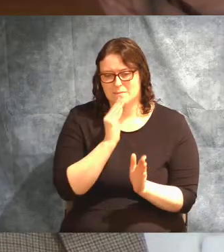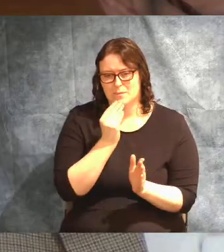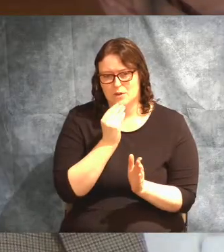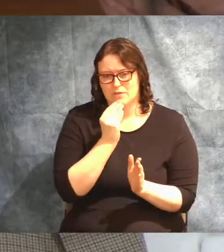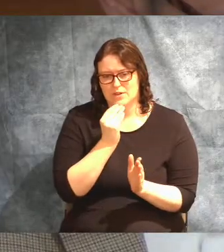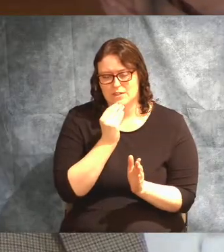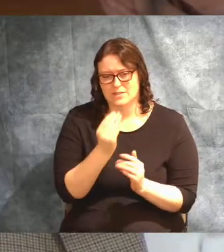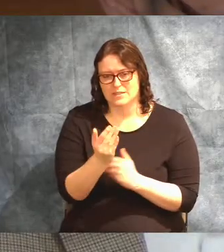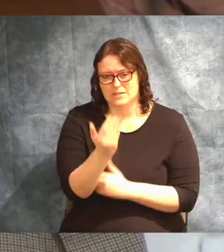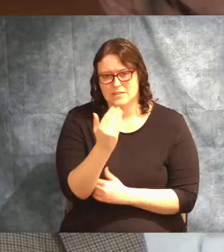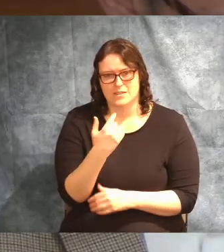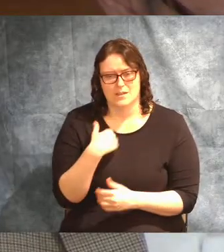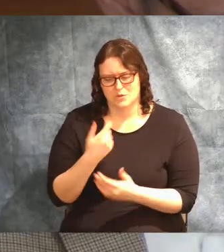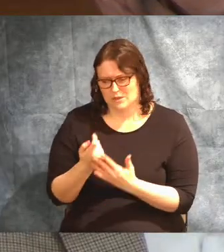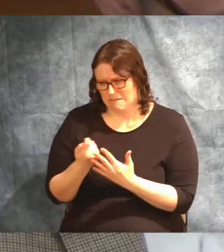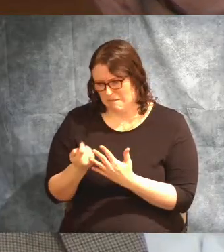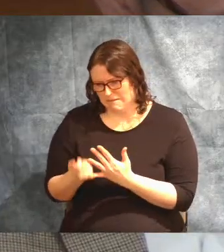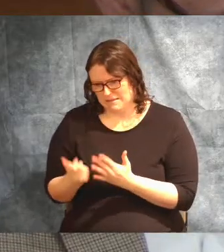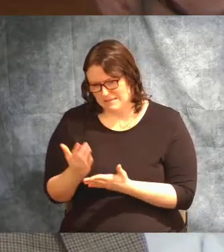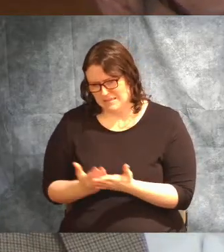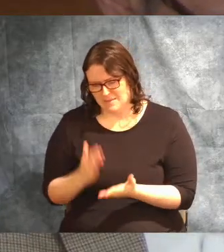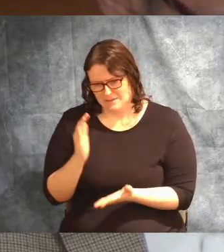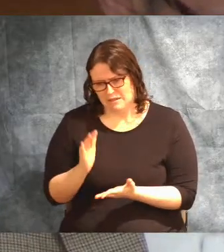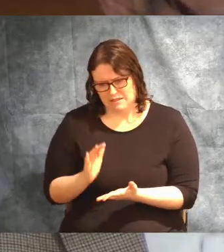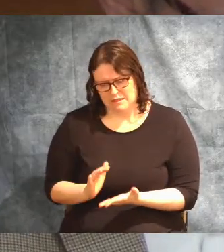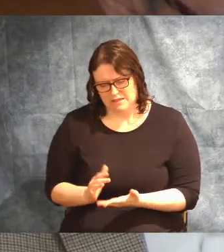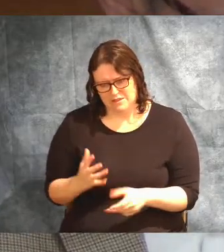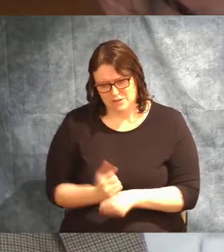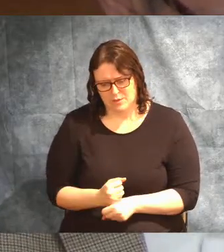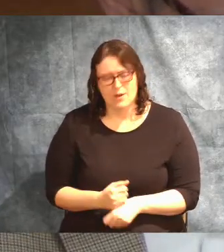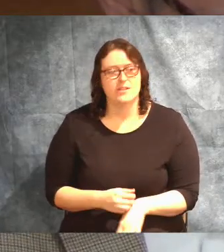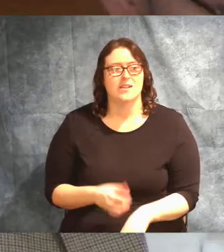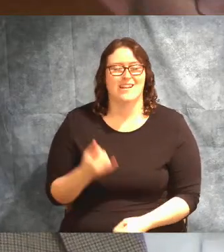lop off some of these. Um, and then I think lastly, um,